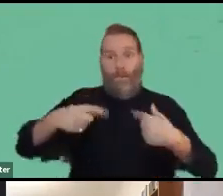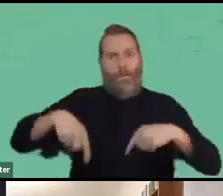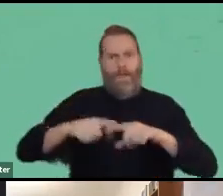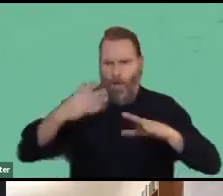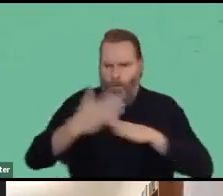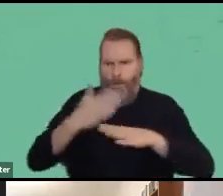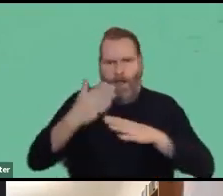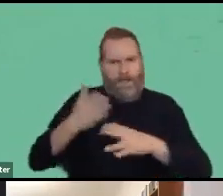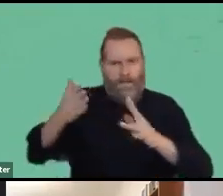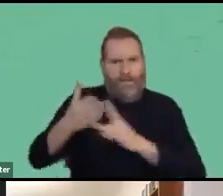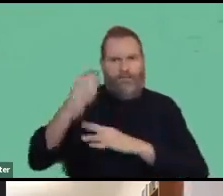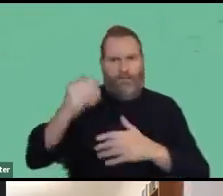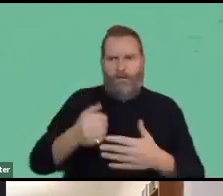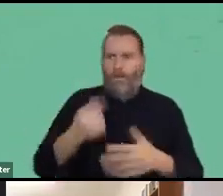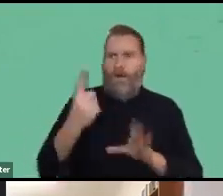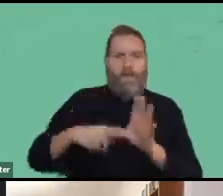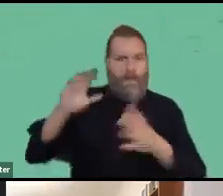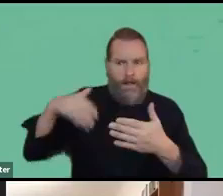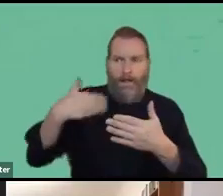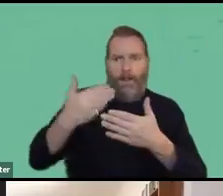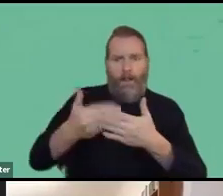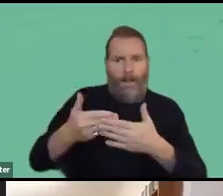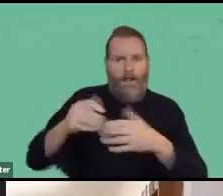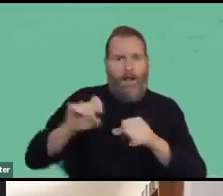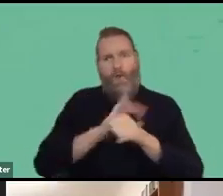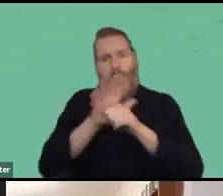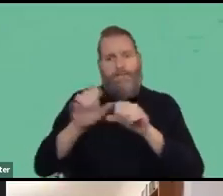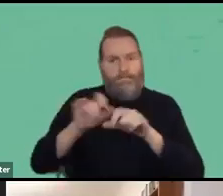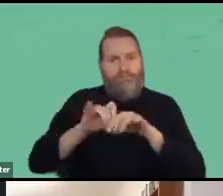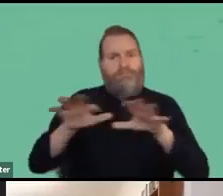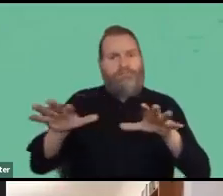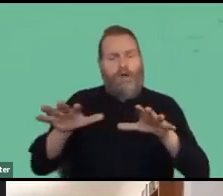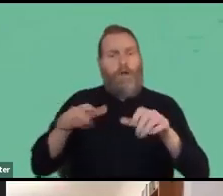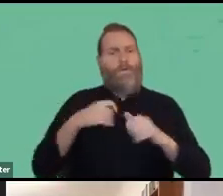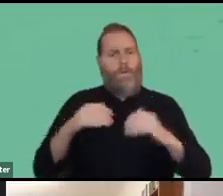we want levelling up, not levelling down, and we want to get our members the recognition they